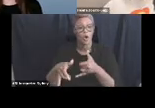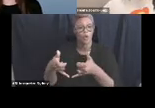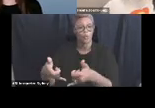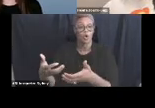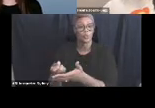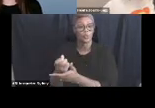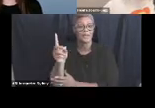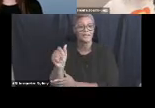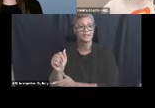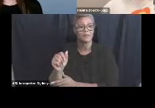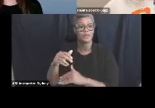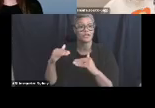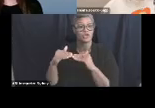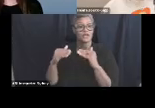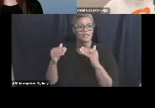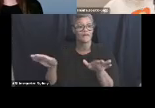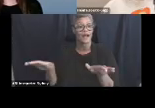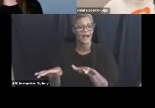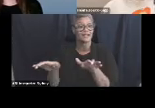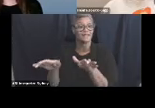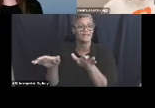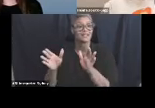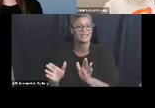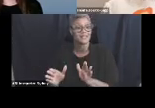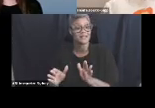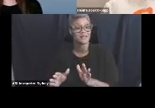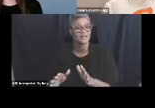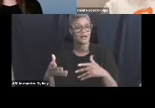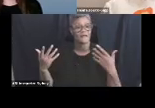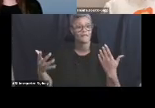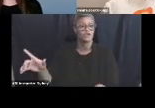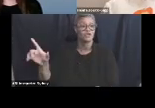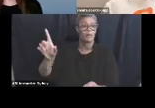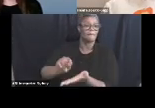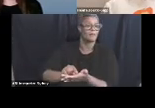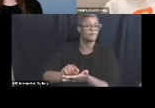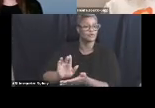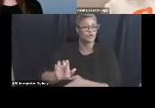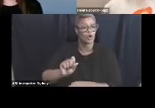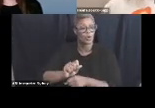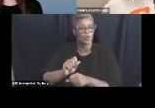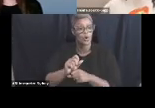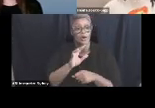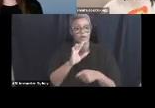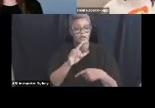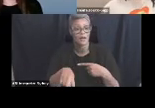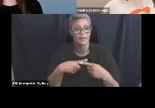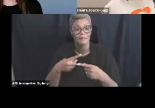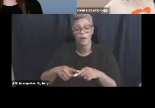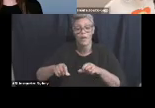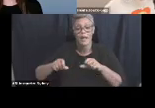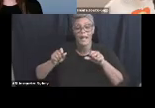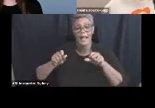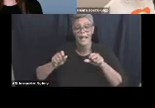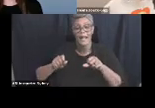scholar with peer-reviewed journal publications on ableism and disability justice for collective